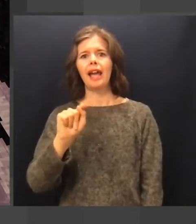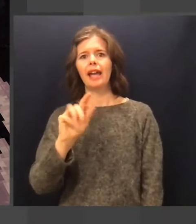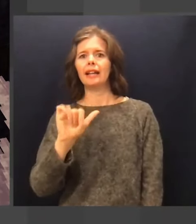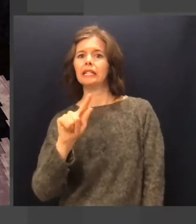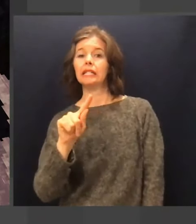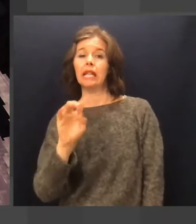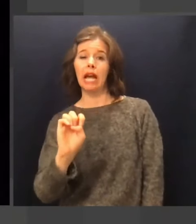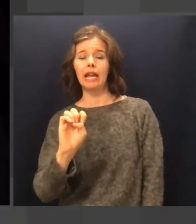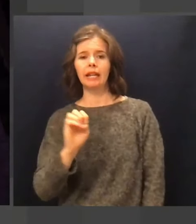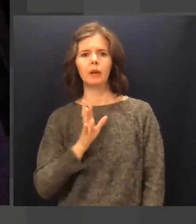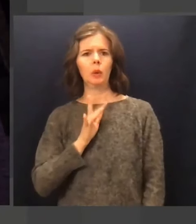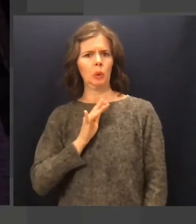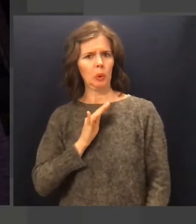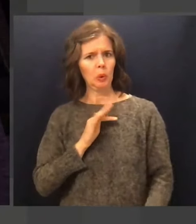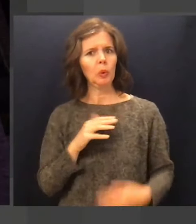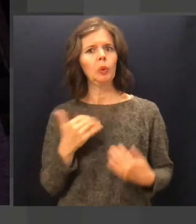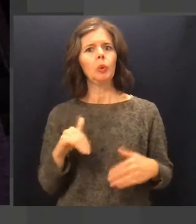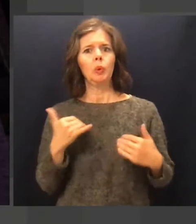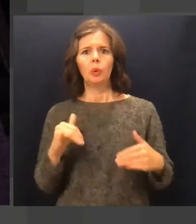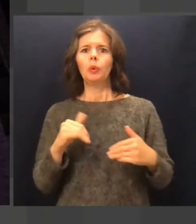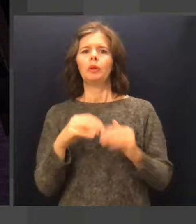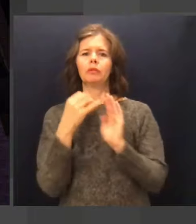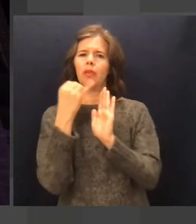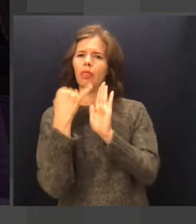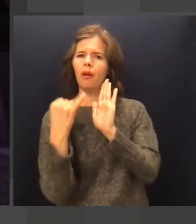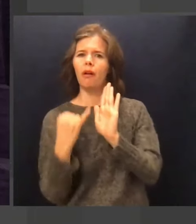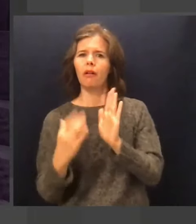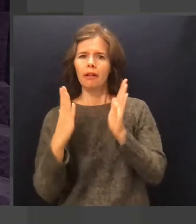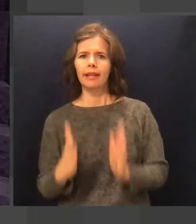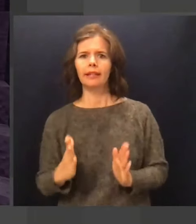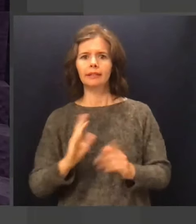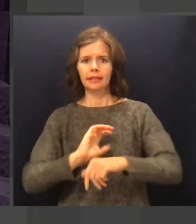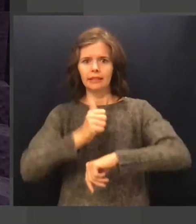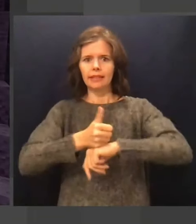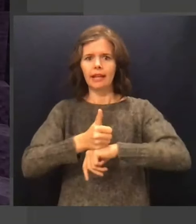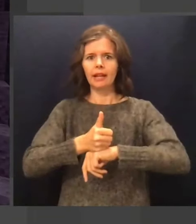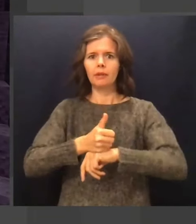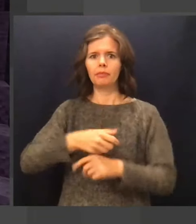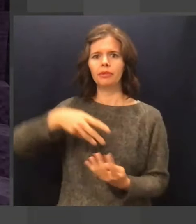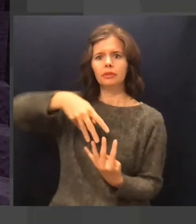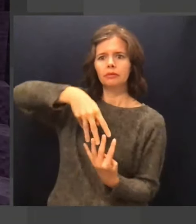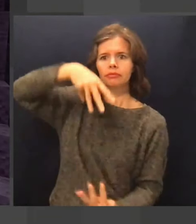A UNIQUE SHAPE.